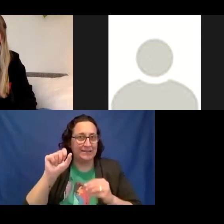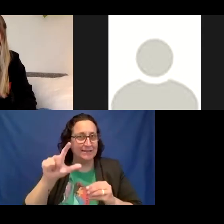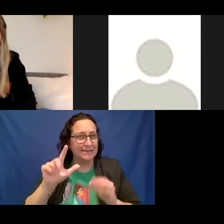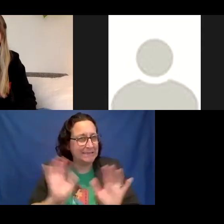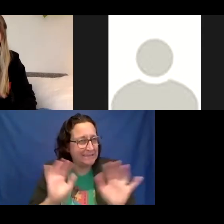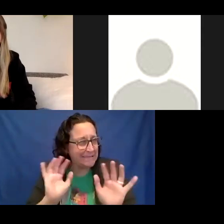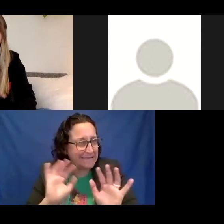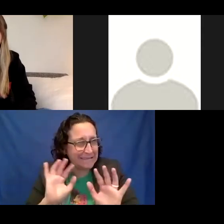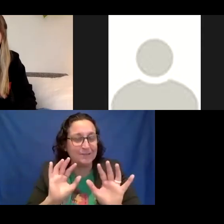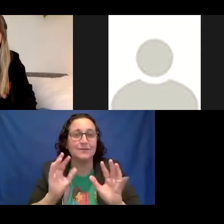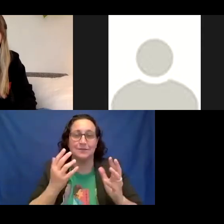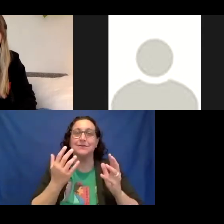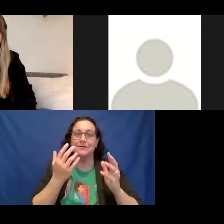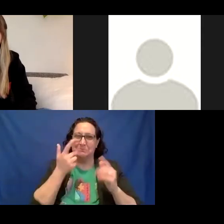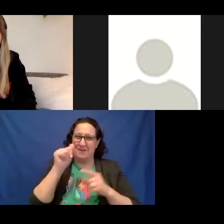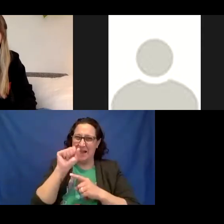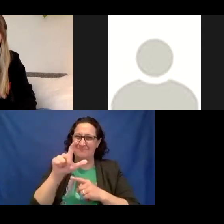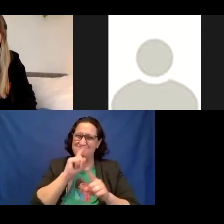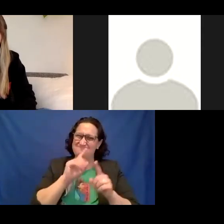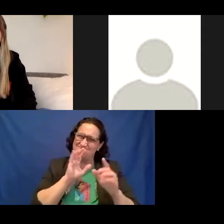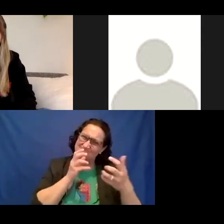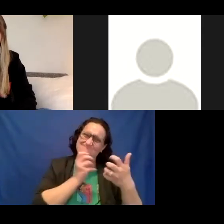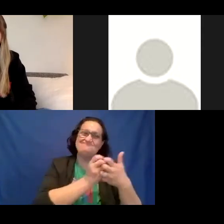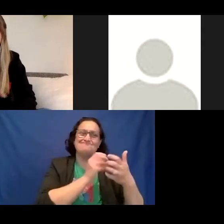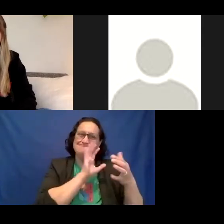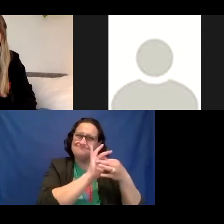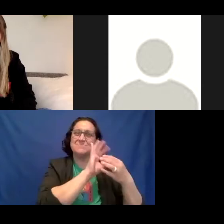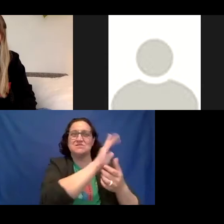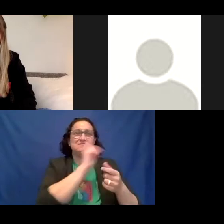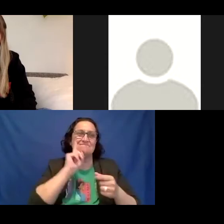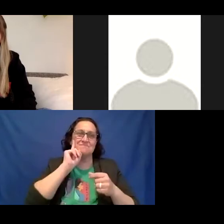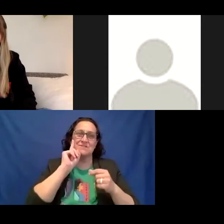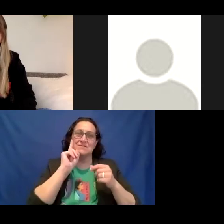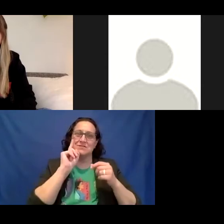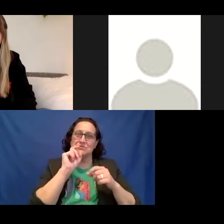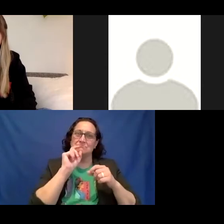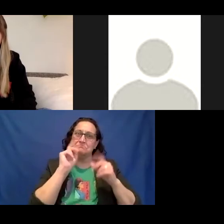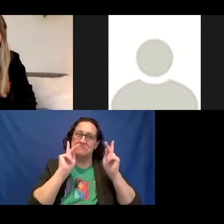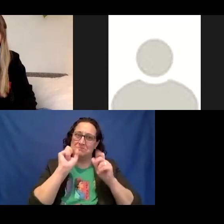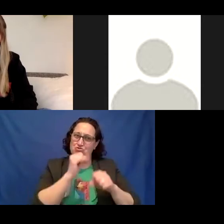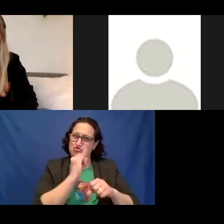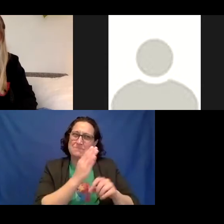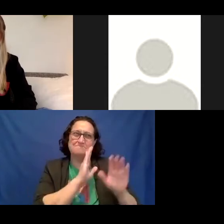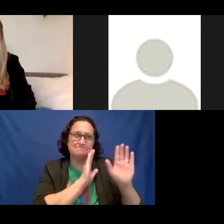and that's really a hot topic in today's world, that it's quite controversial for a